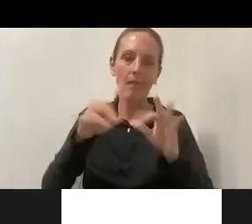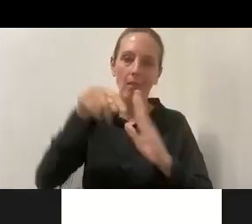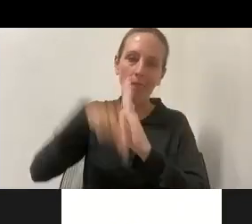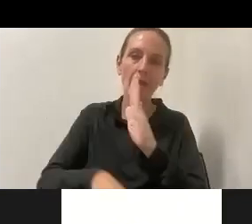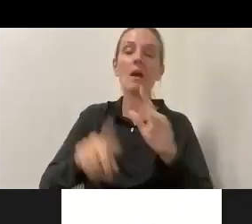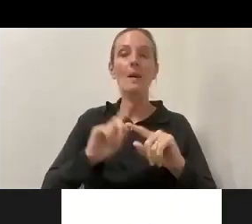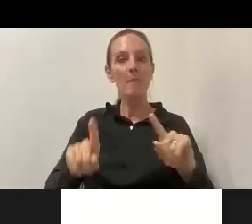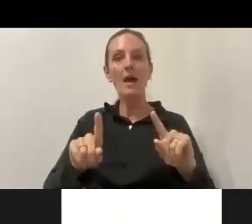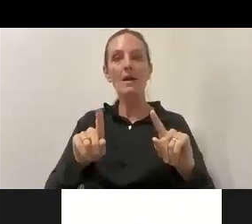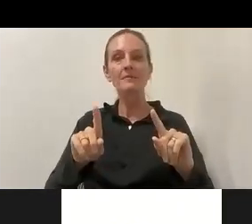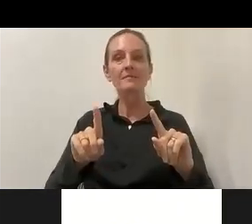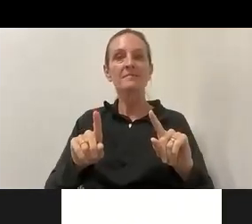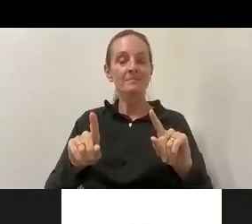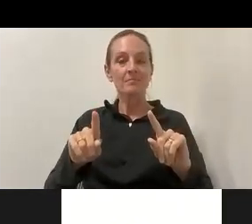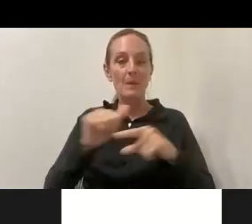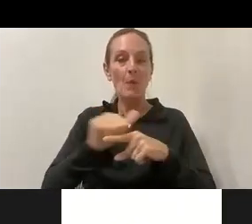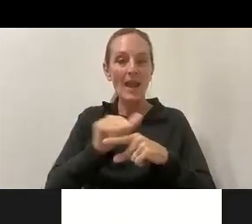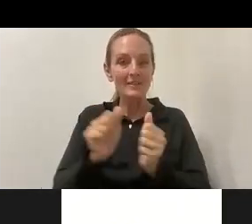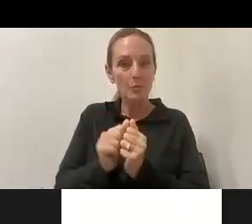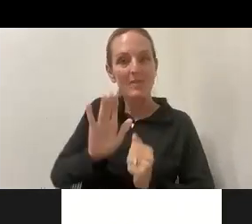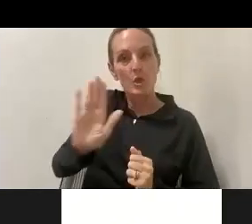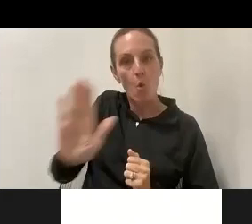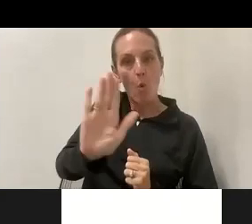with your problem. Basically, you’re going to start off your question with,